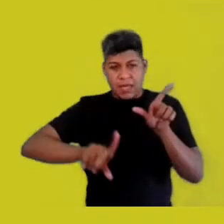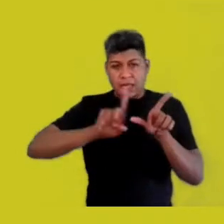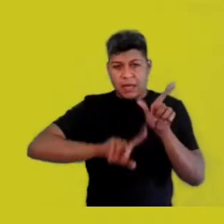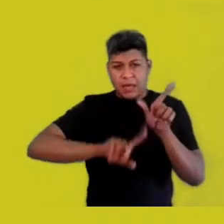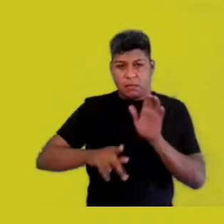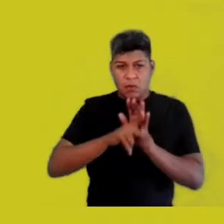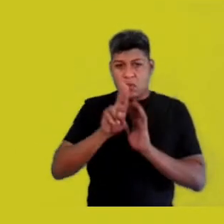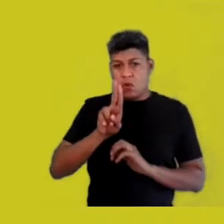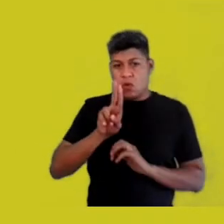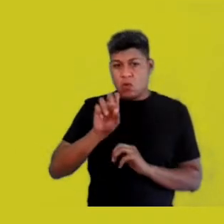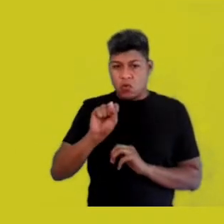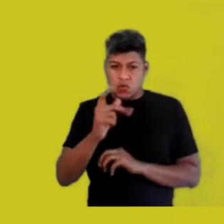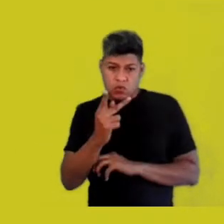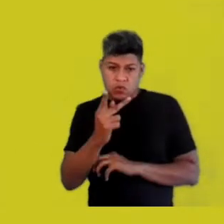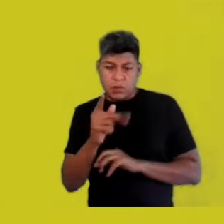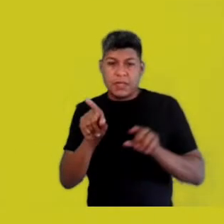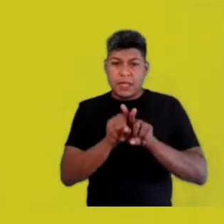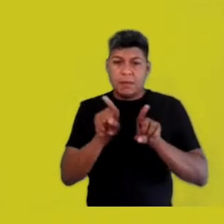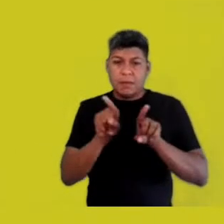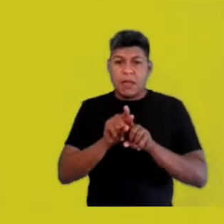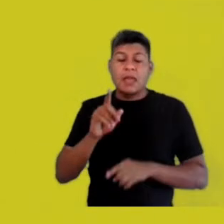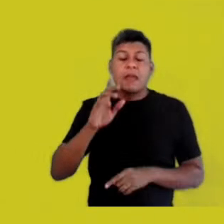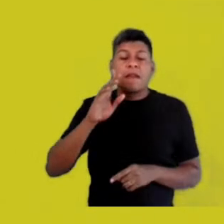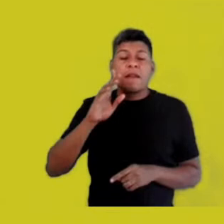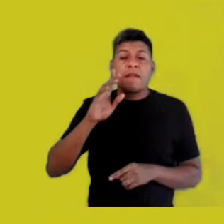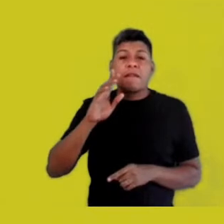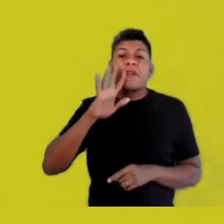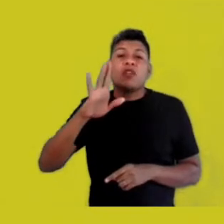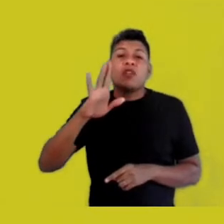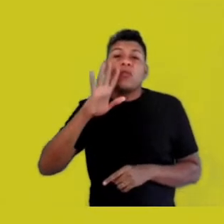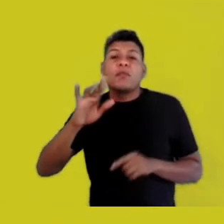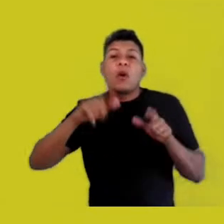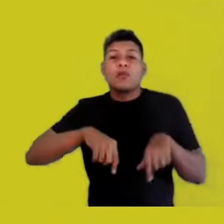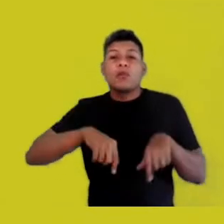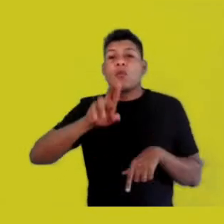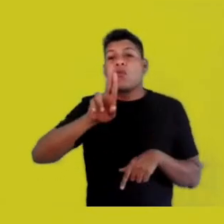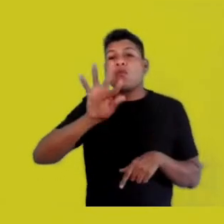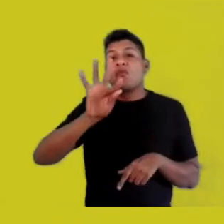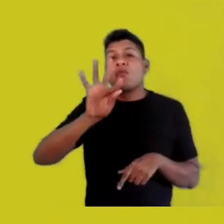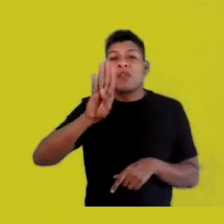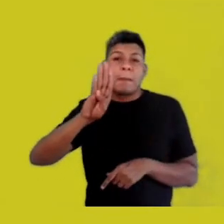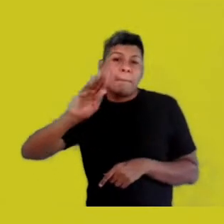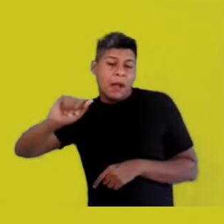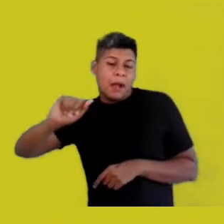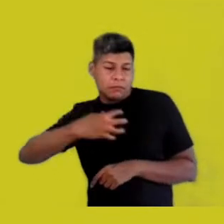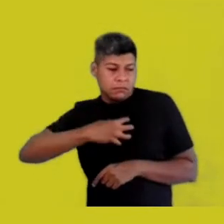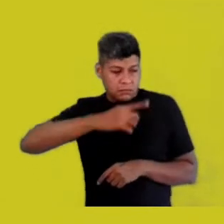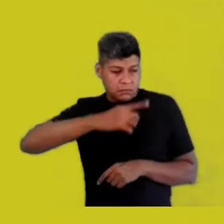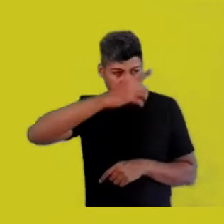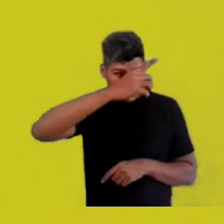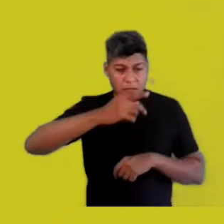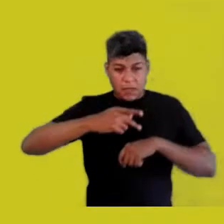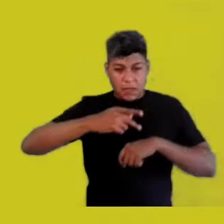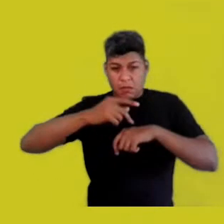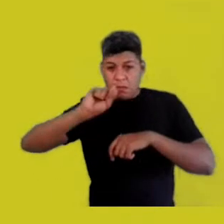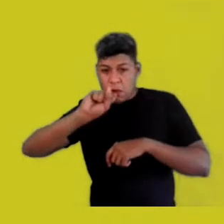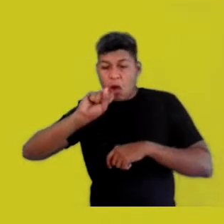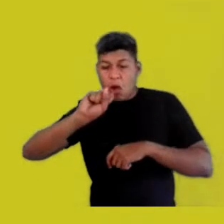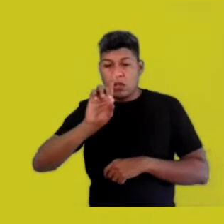and is graduated in Philosophy at UFBA. He’s researching his Post-Doctorate at USP’s Institute for Brazilian Studies.